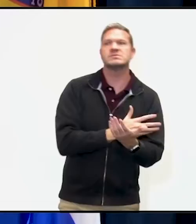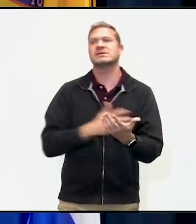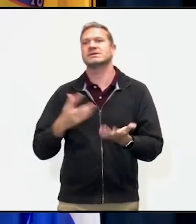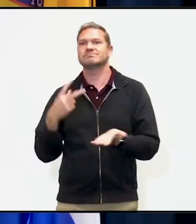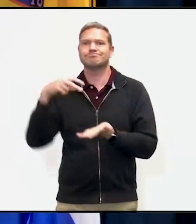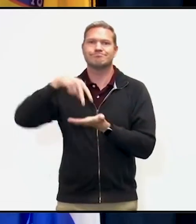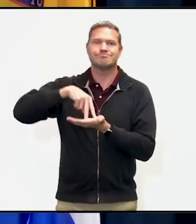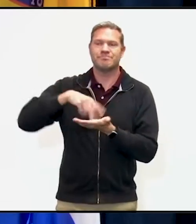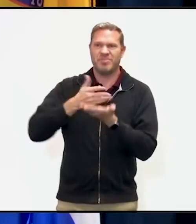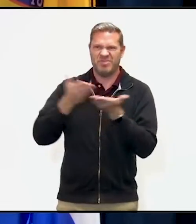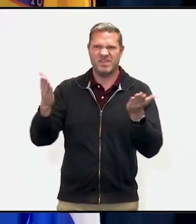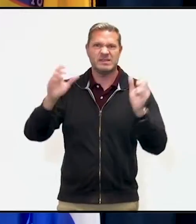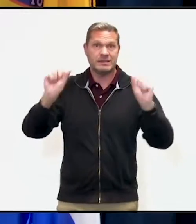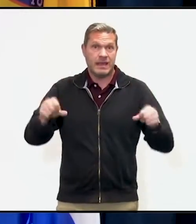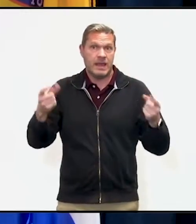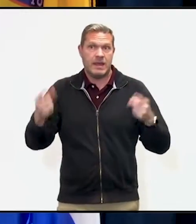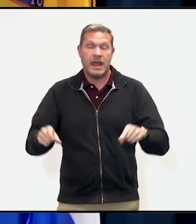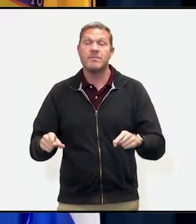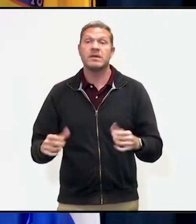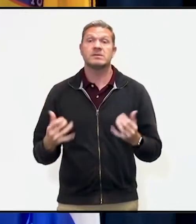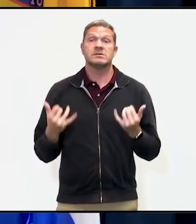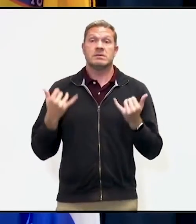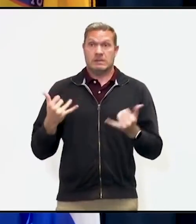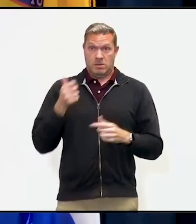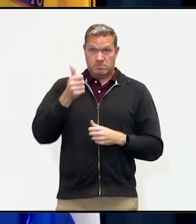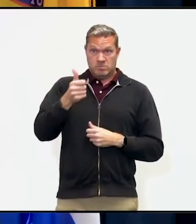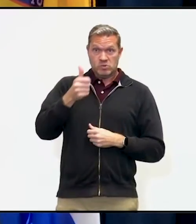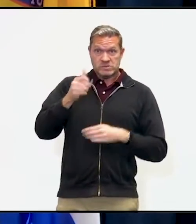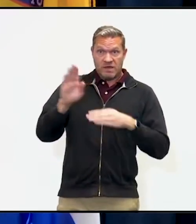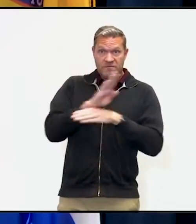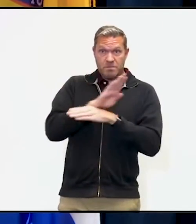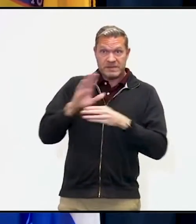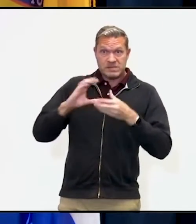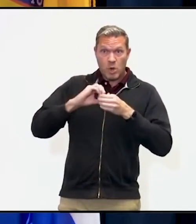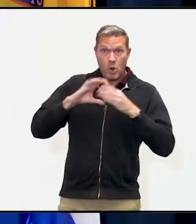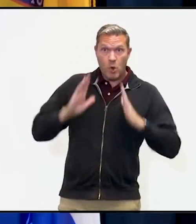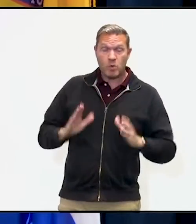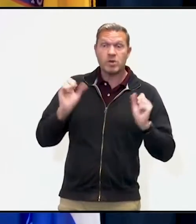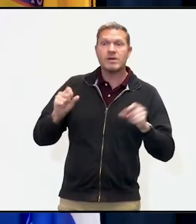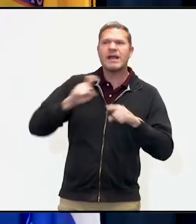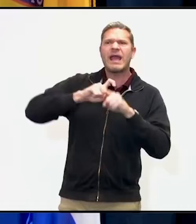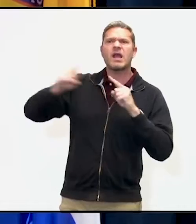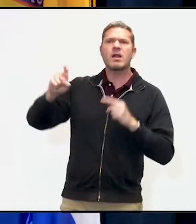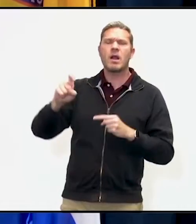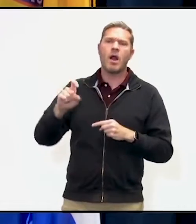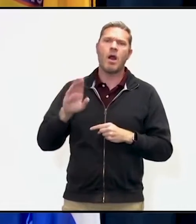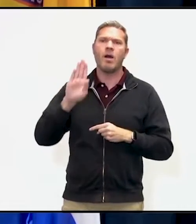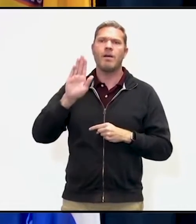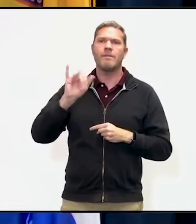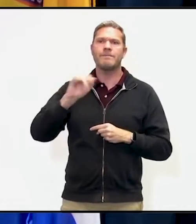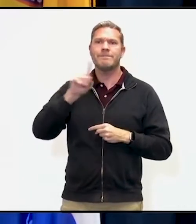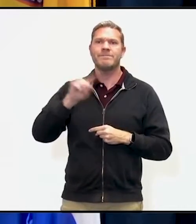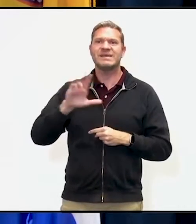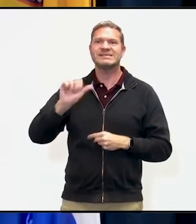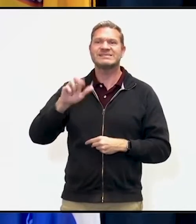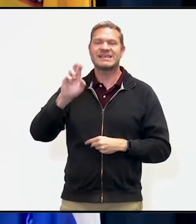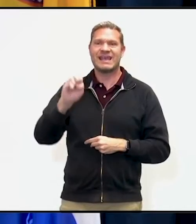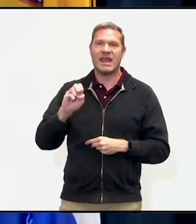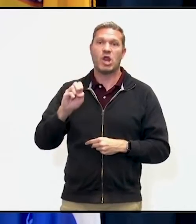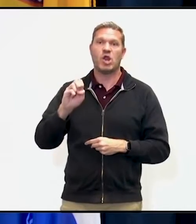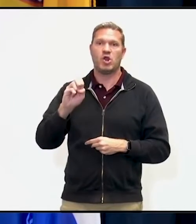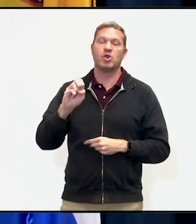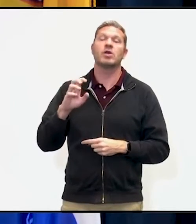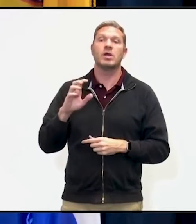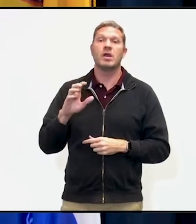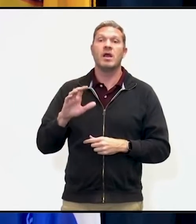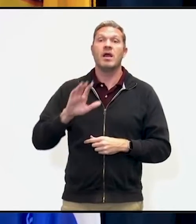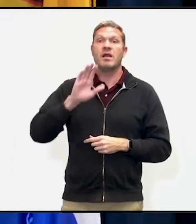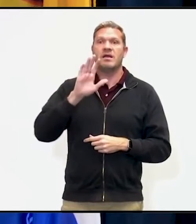Now business owners who want more information can call our BizCare hotline which is 570-4BIZ